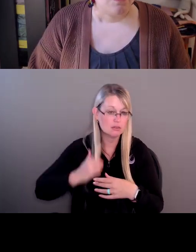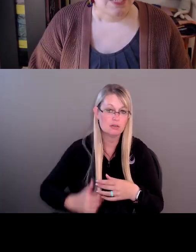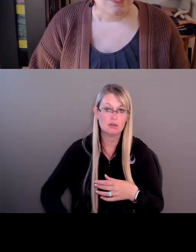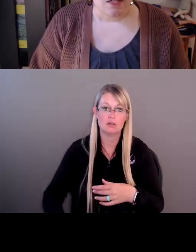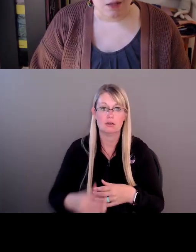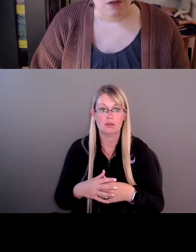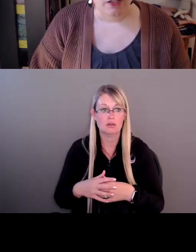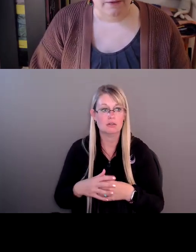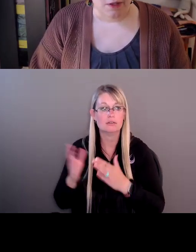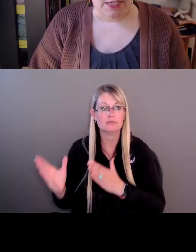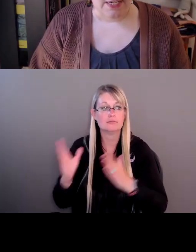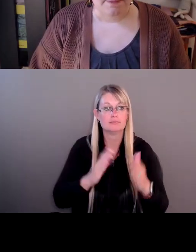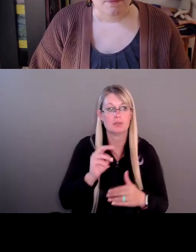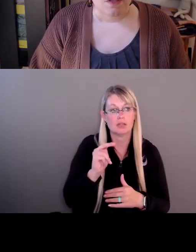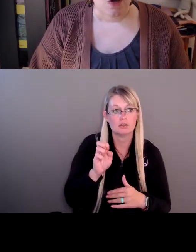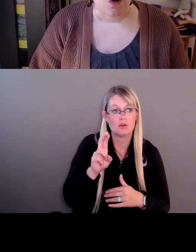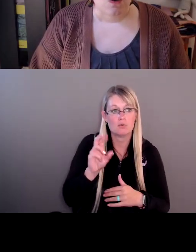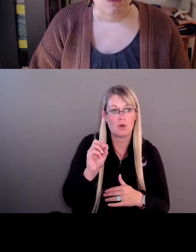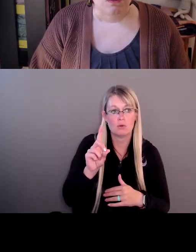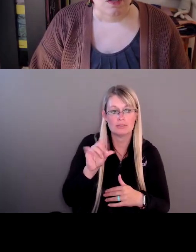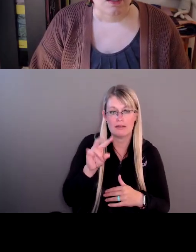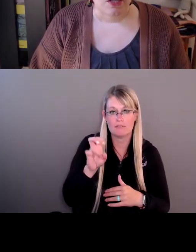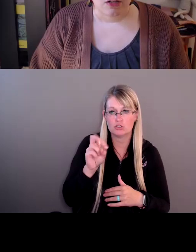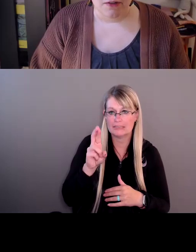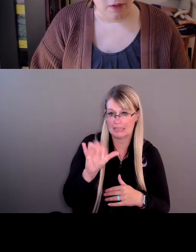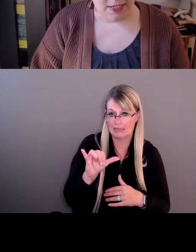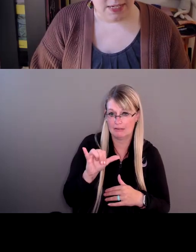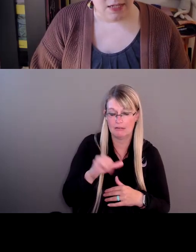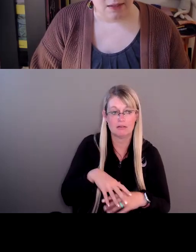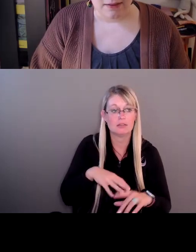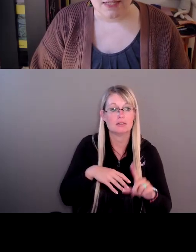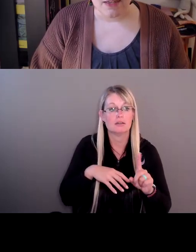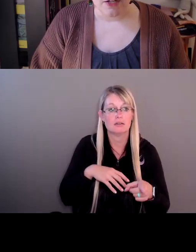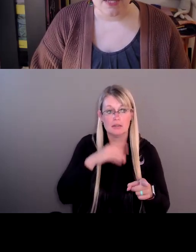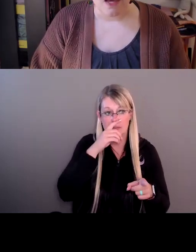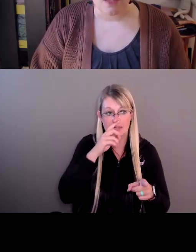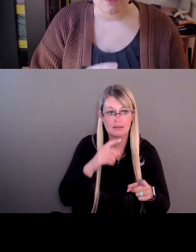Next let's talk about neurodiversity. So neurodiversity is the theory that there